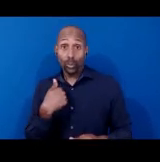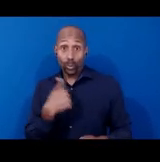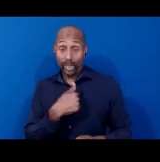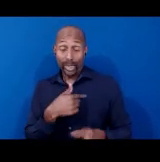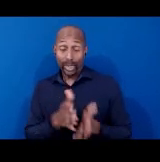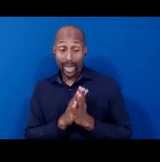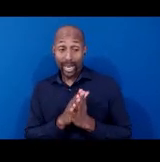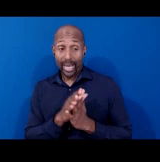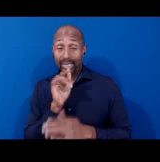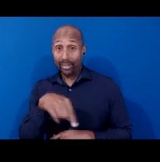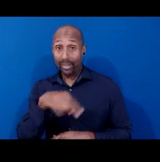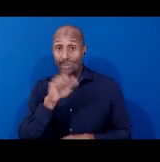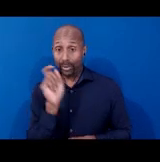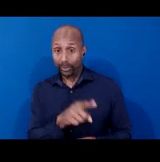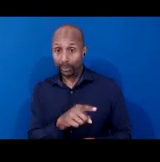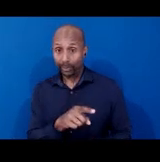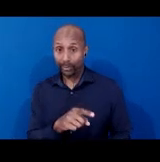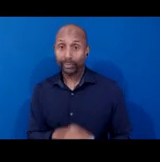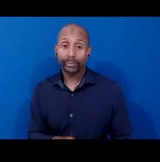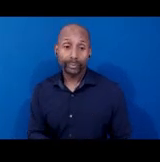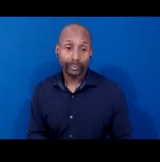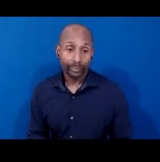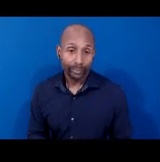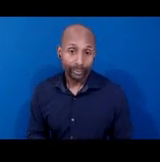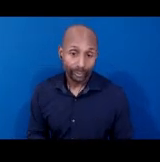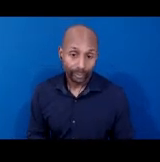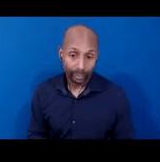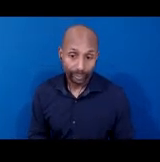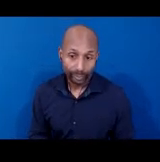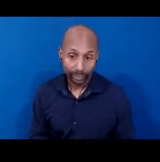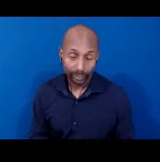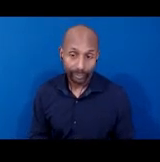So you see 960 individuals had documented responses.